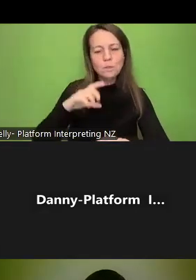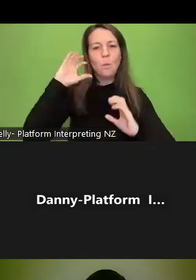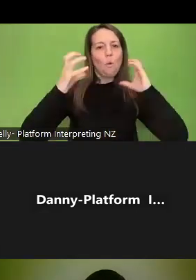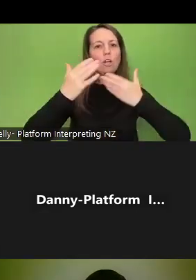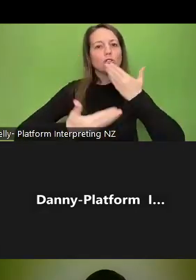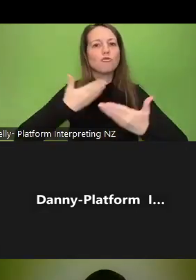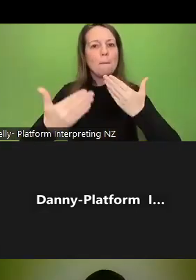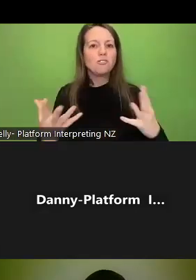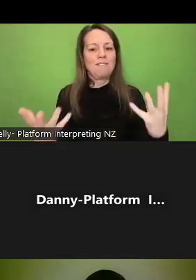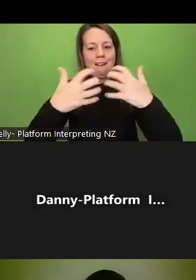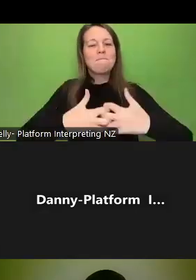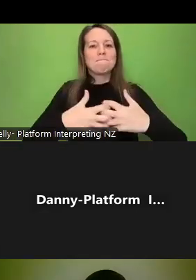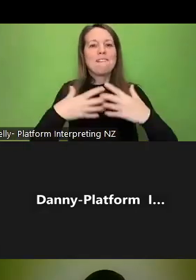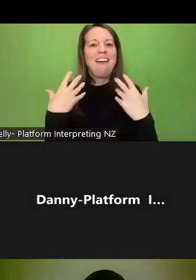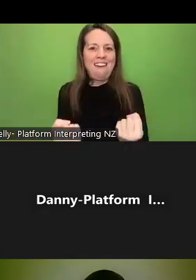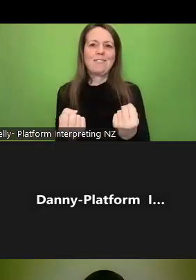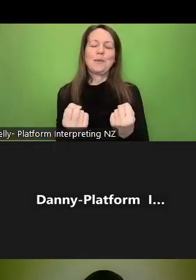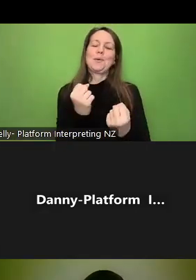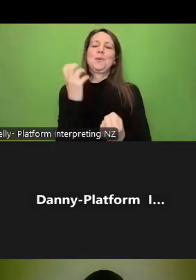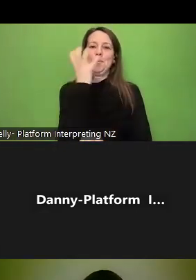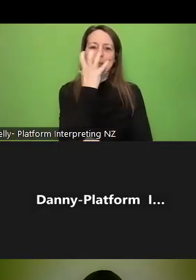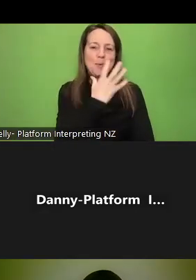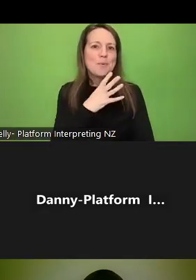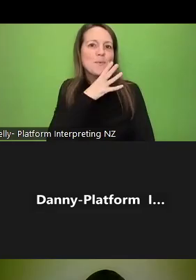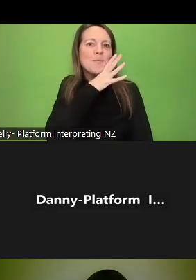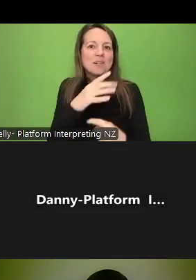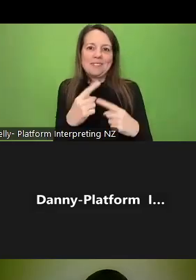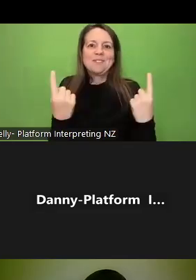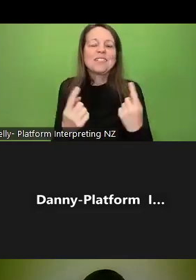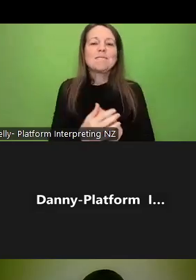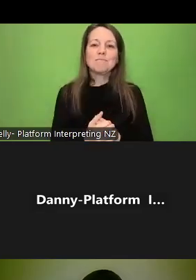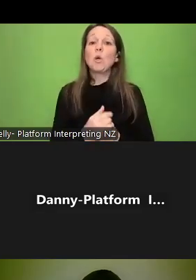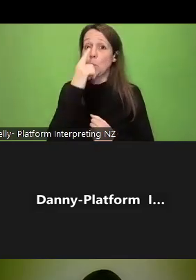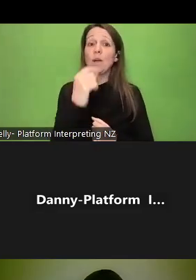You can really integrate this access right into the creative process and play with it.